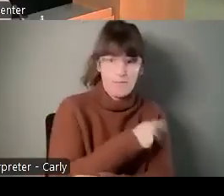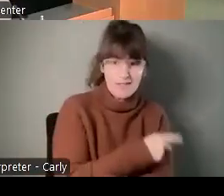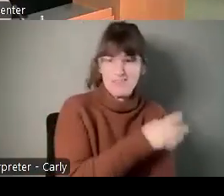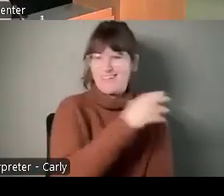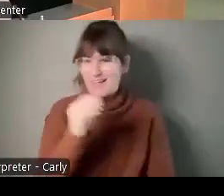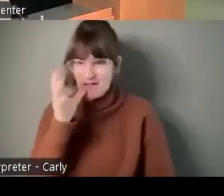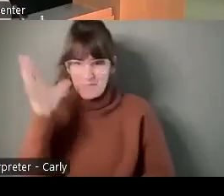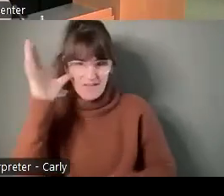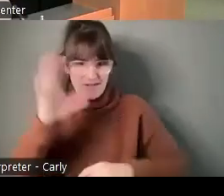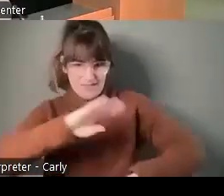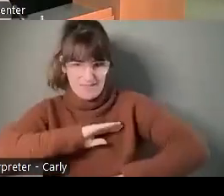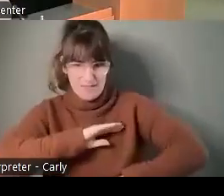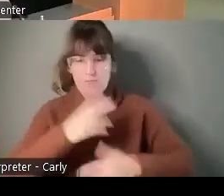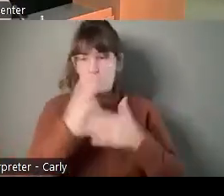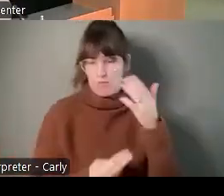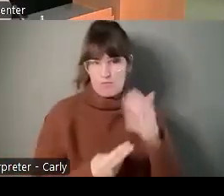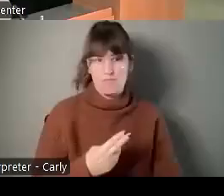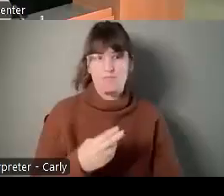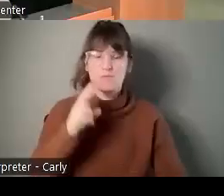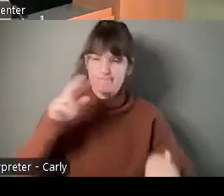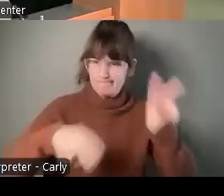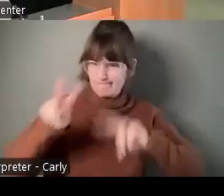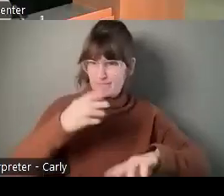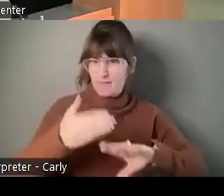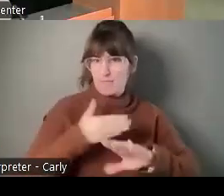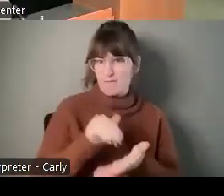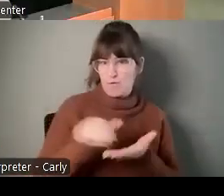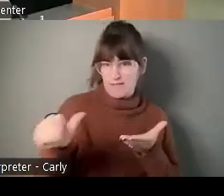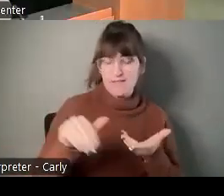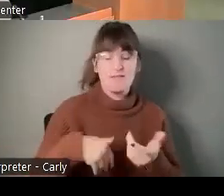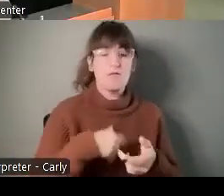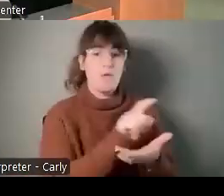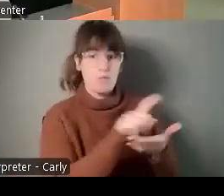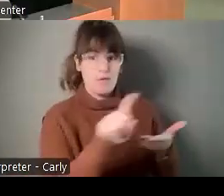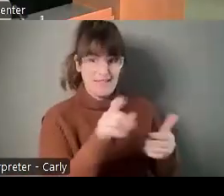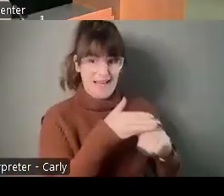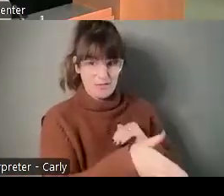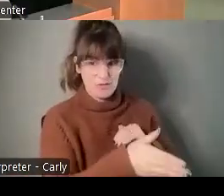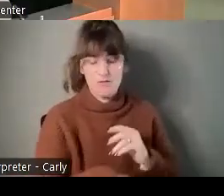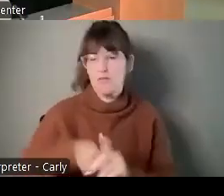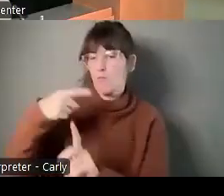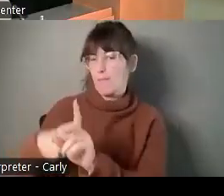discharge before they left at one week and at one month. Um, and then we sent follow-up surveys um,